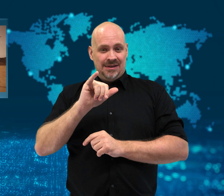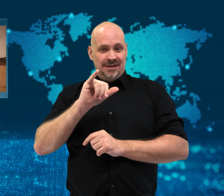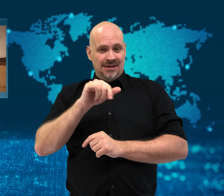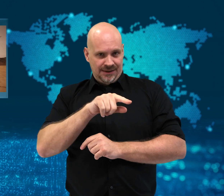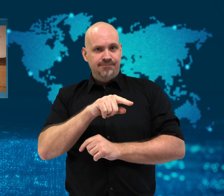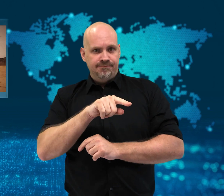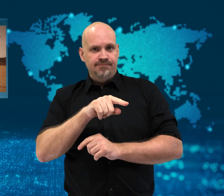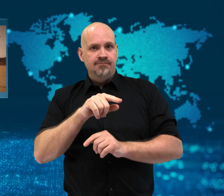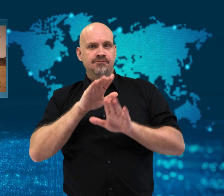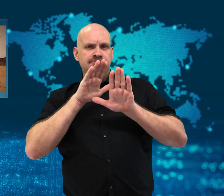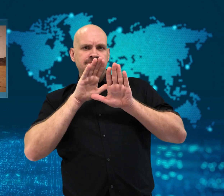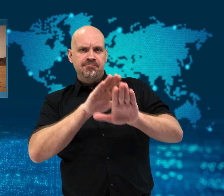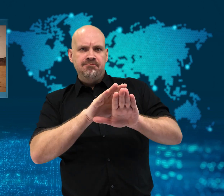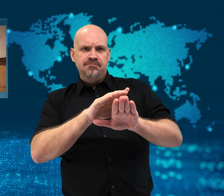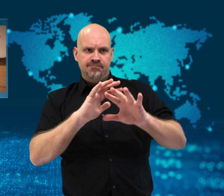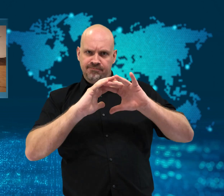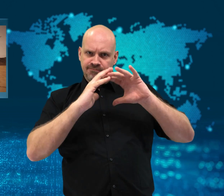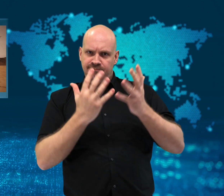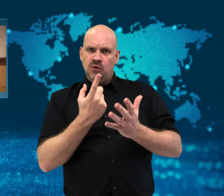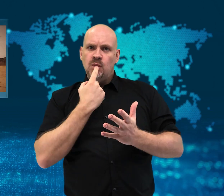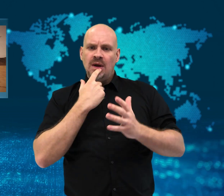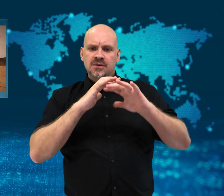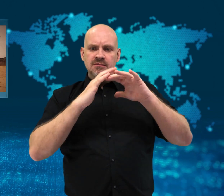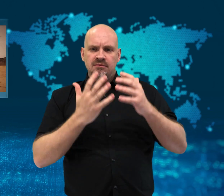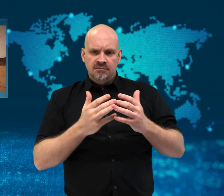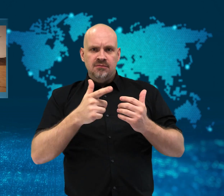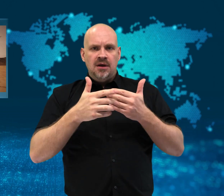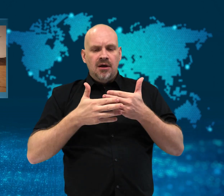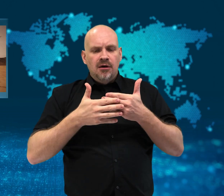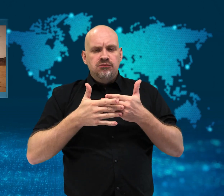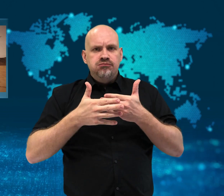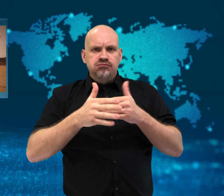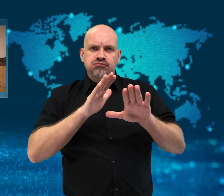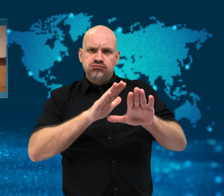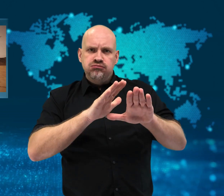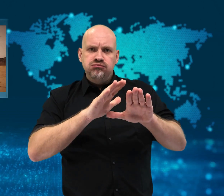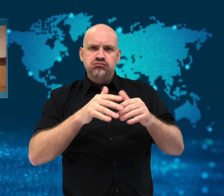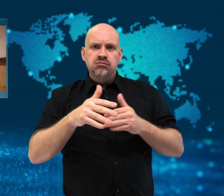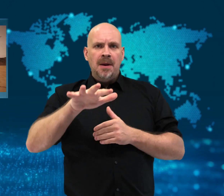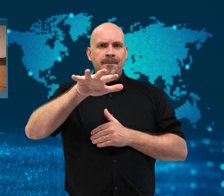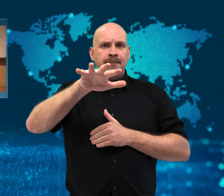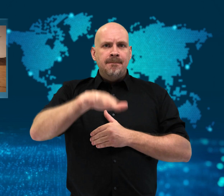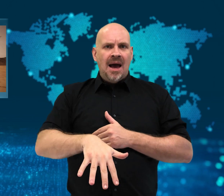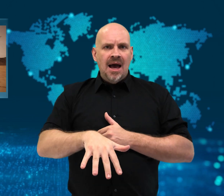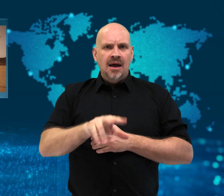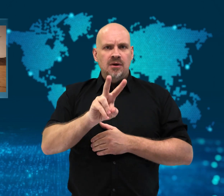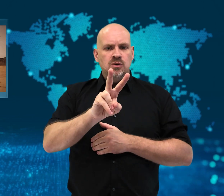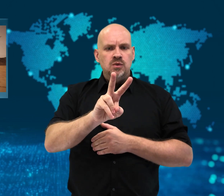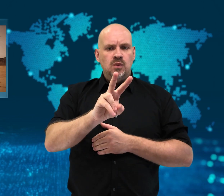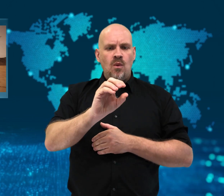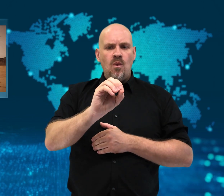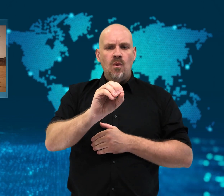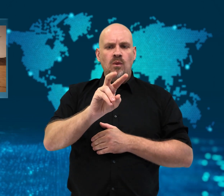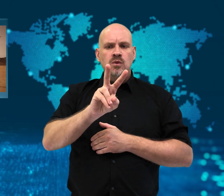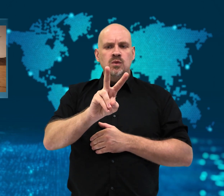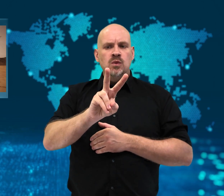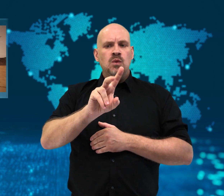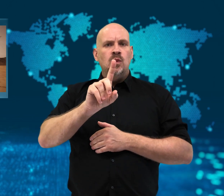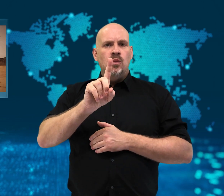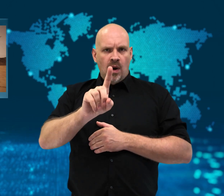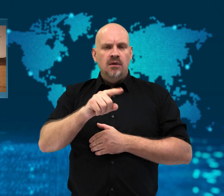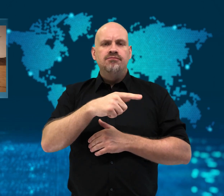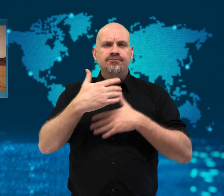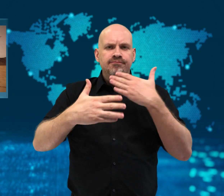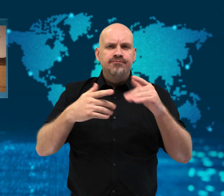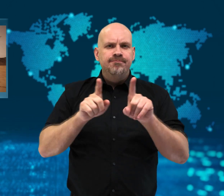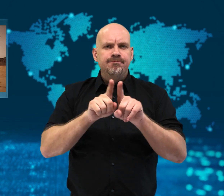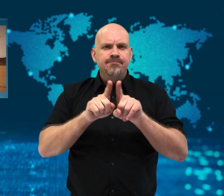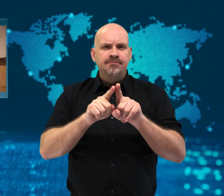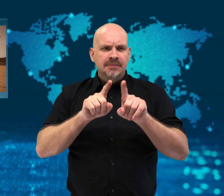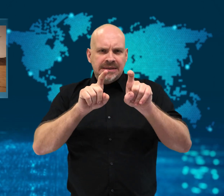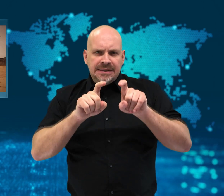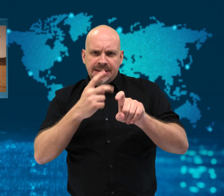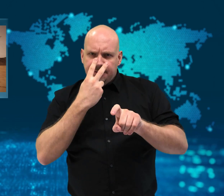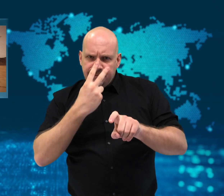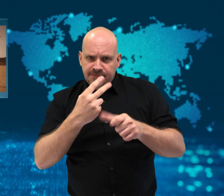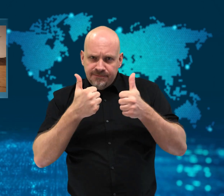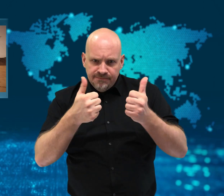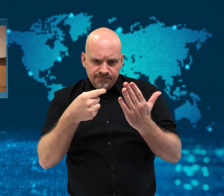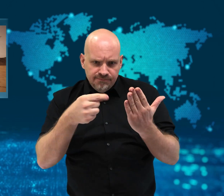The Ingenuity will remain on Mars until May 2021 to complete